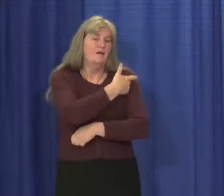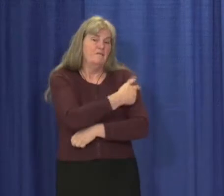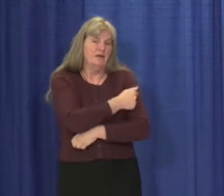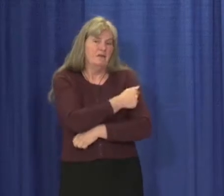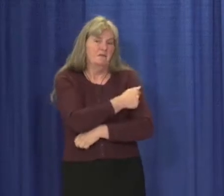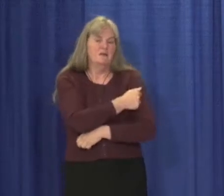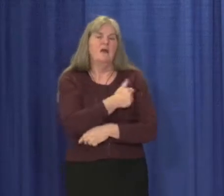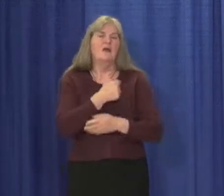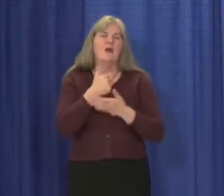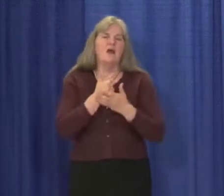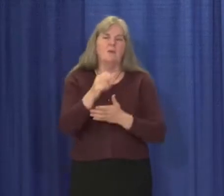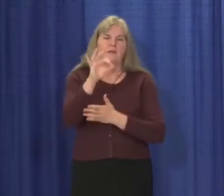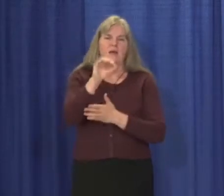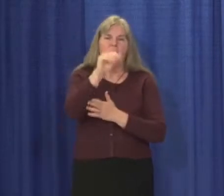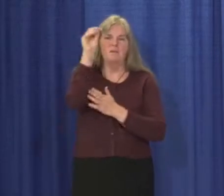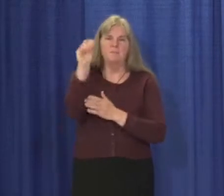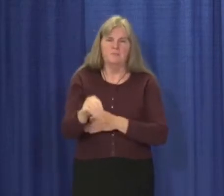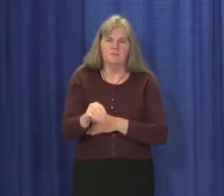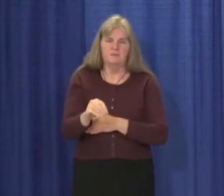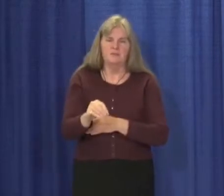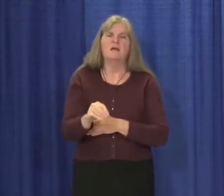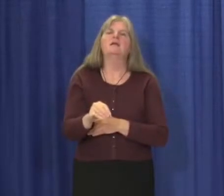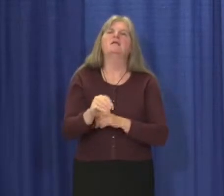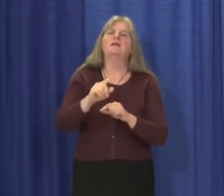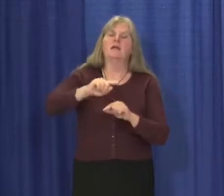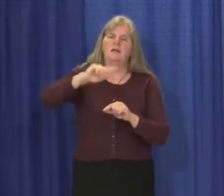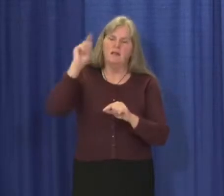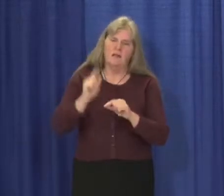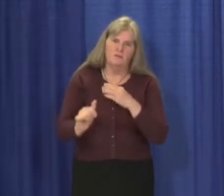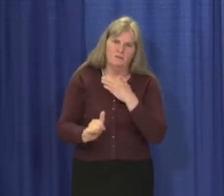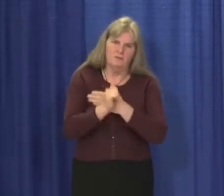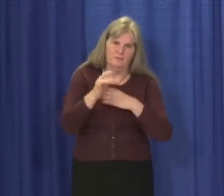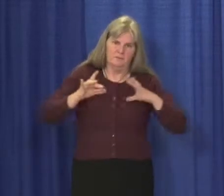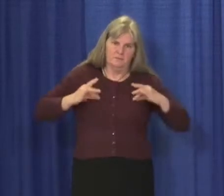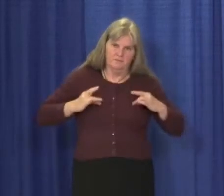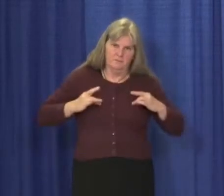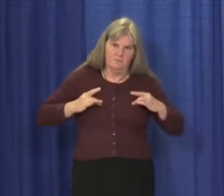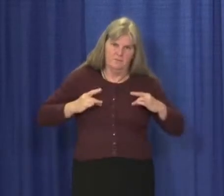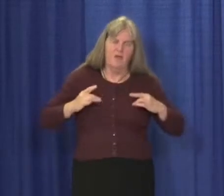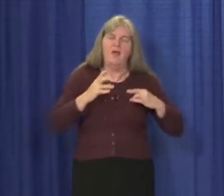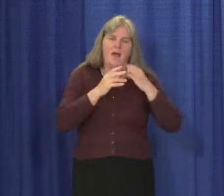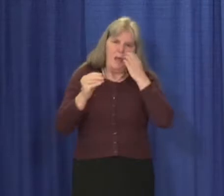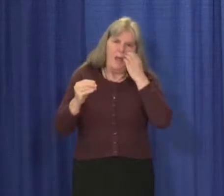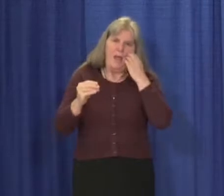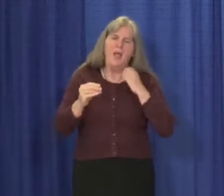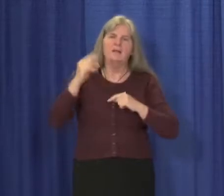infection and your risk of serious disease. It's not 100 percent so you